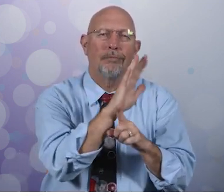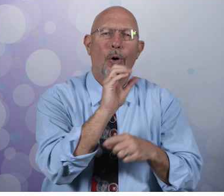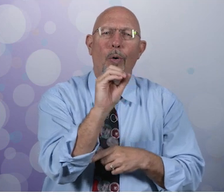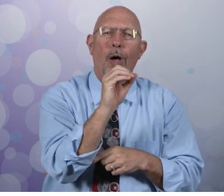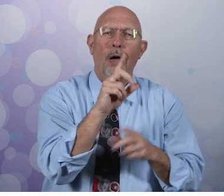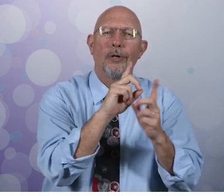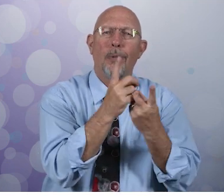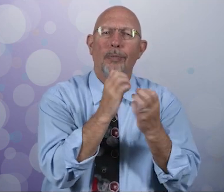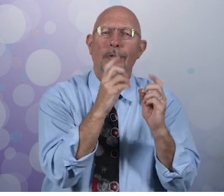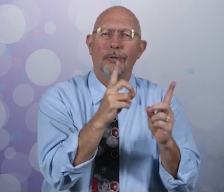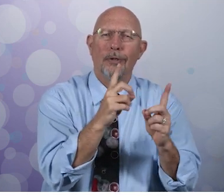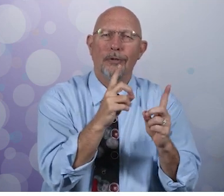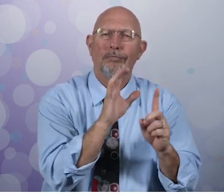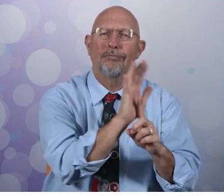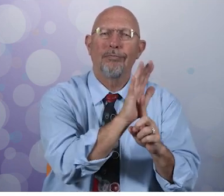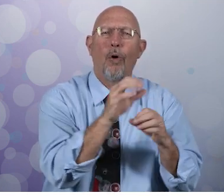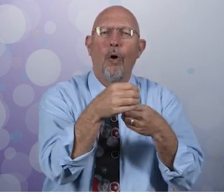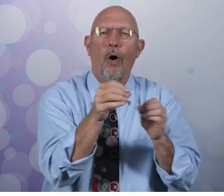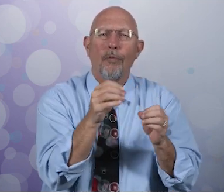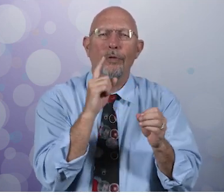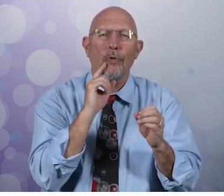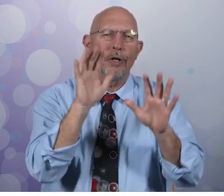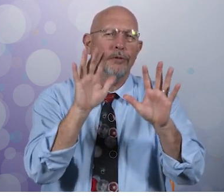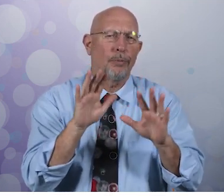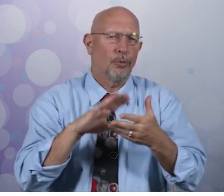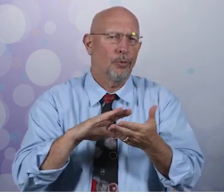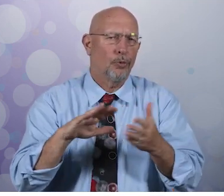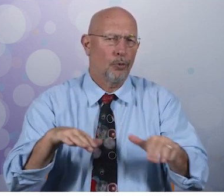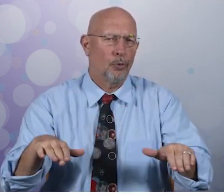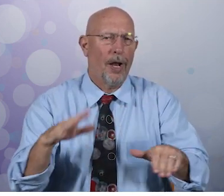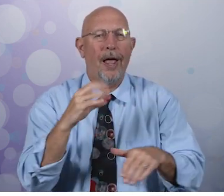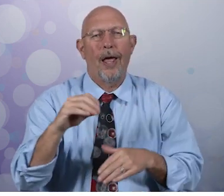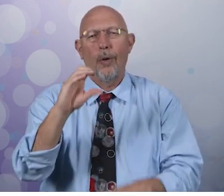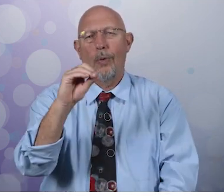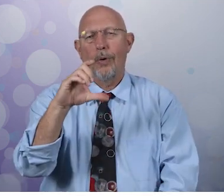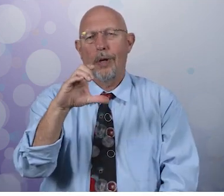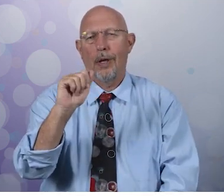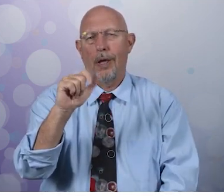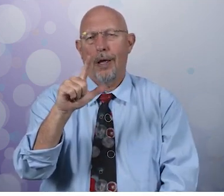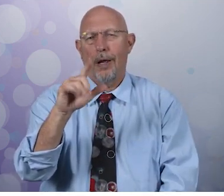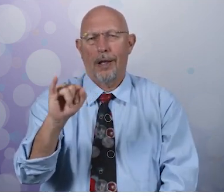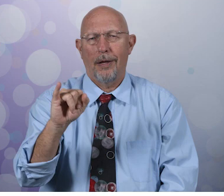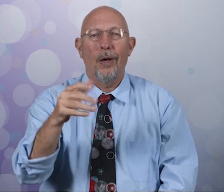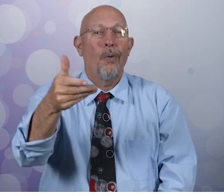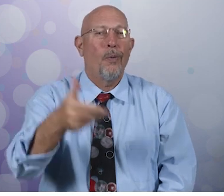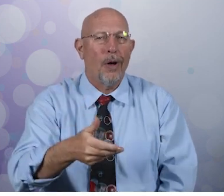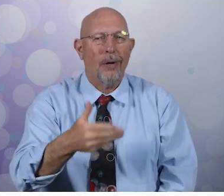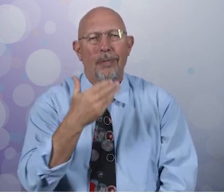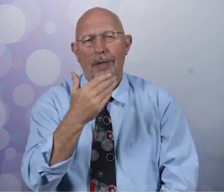of Education's Office for Exceptional Children and OCALI. Welcome, and thanks for joining us.